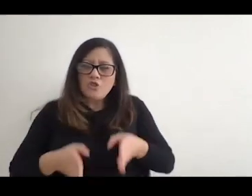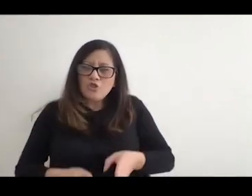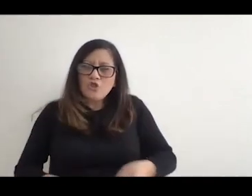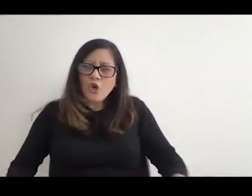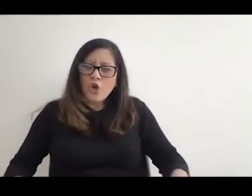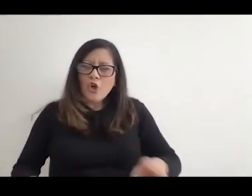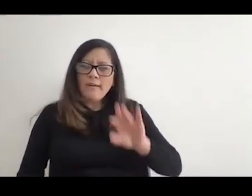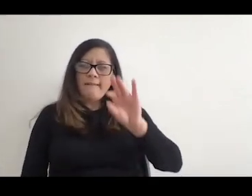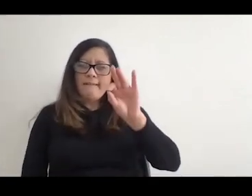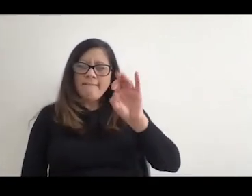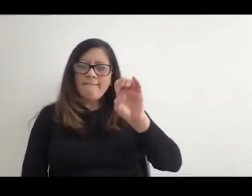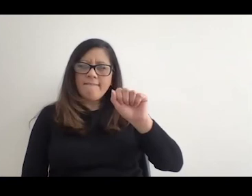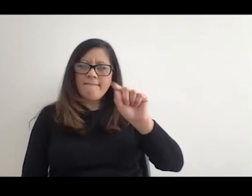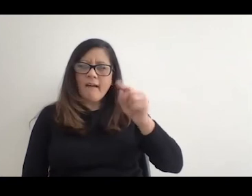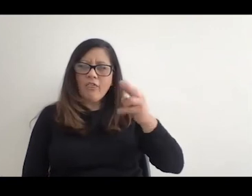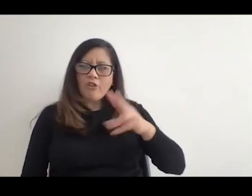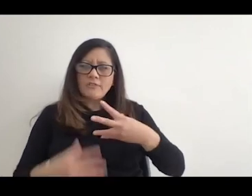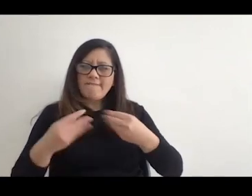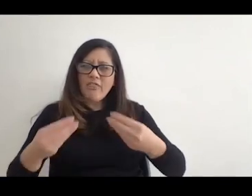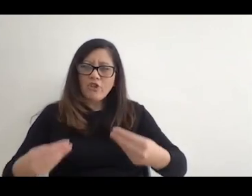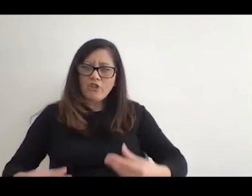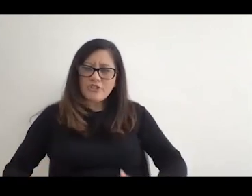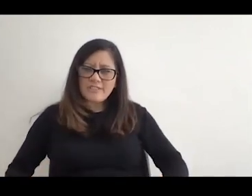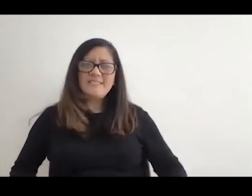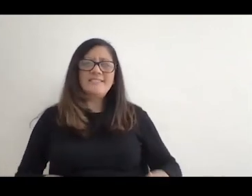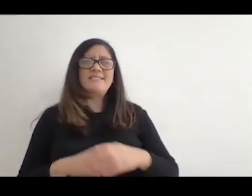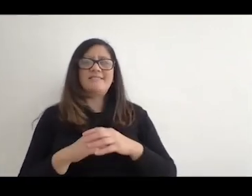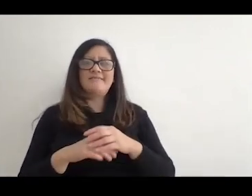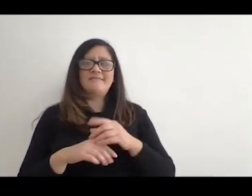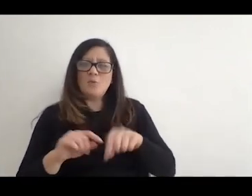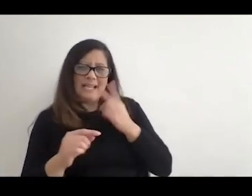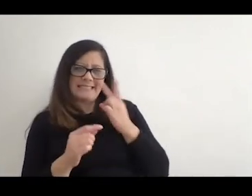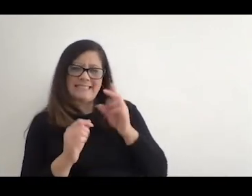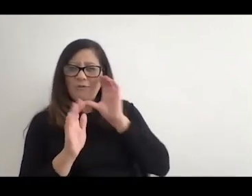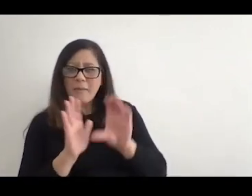justice the way that it looked in person. But it was really breathtaking because